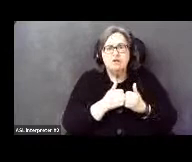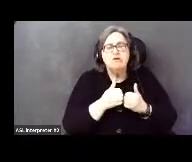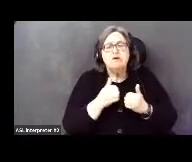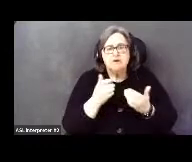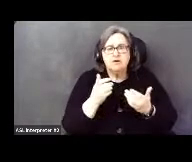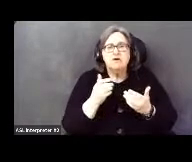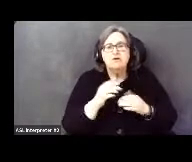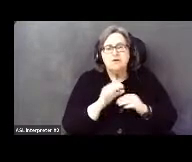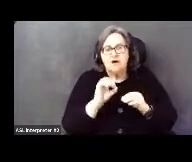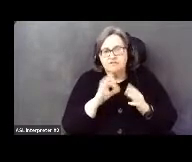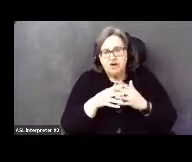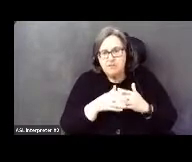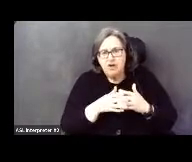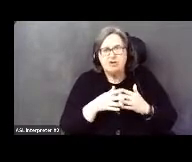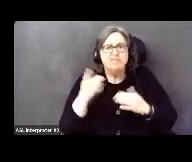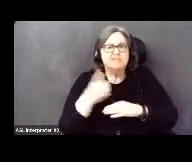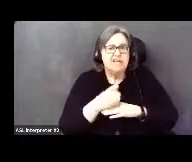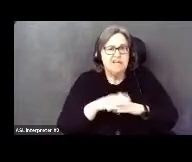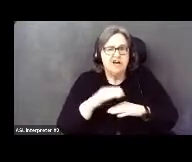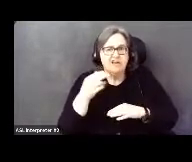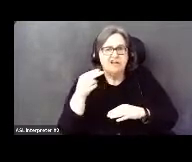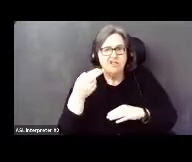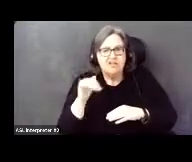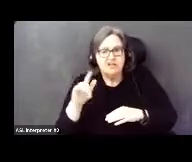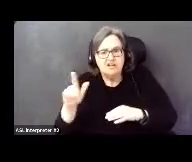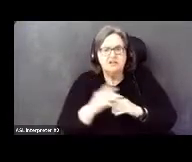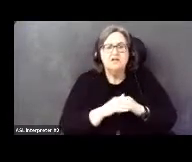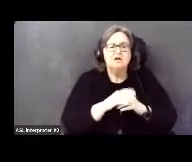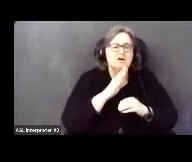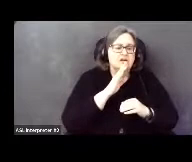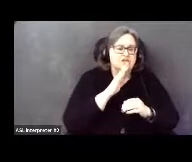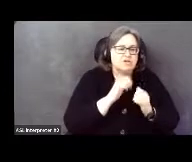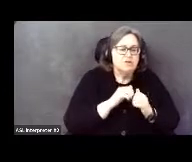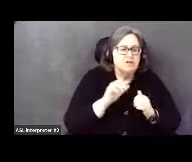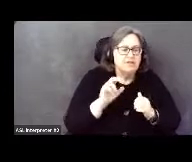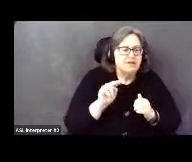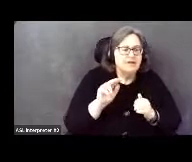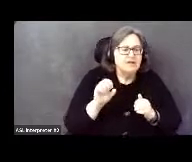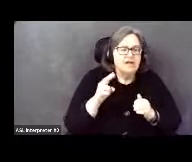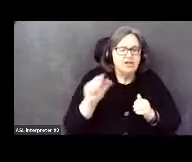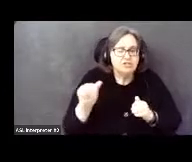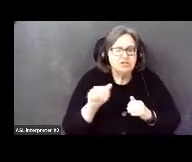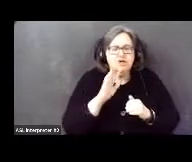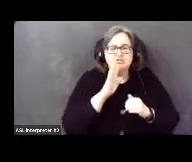NAISHA and spoken and network and kept going. I meet some people in the same places. I try